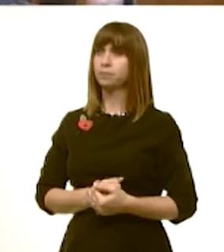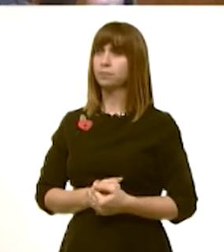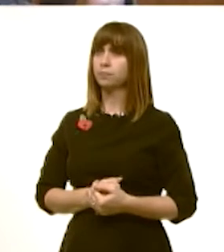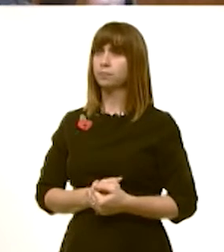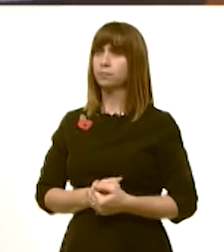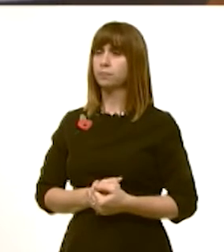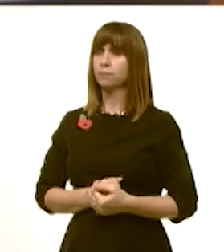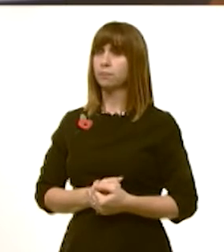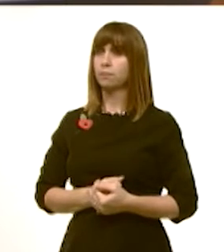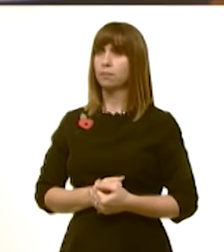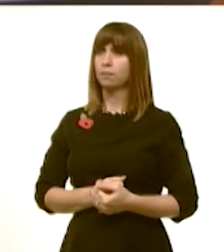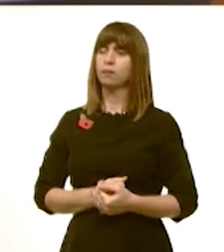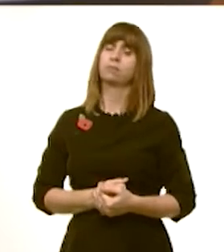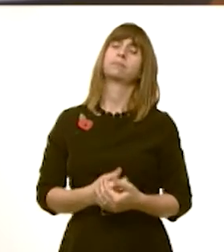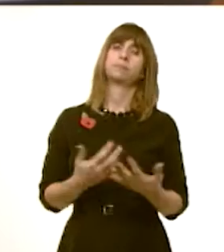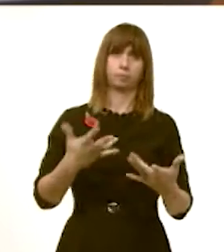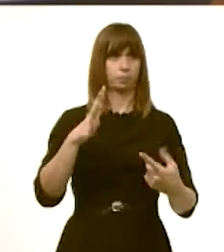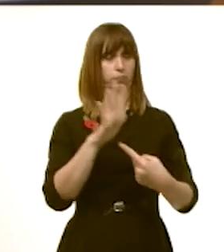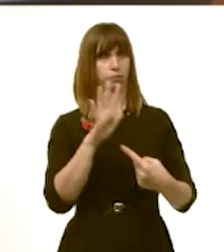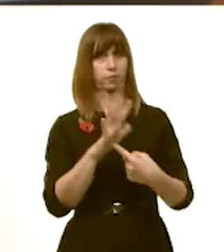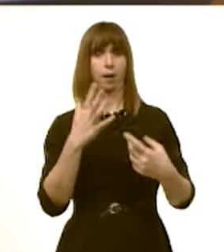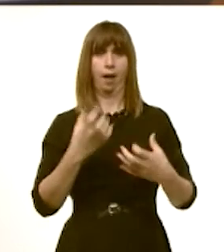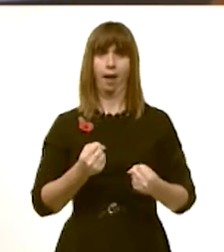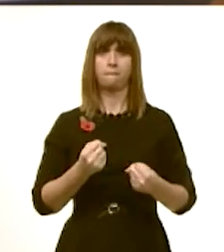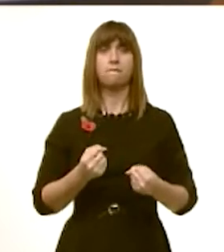Of course, itís very important that there is a proper tendering system. That is something, of course, for the health board.